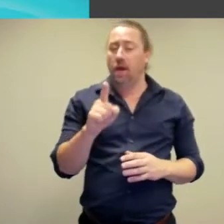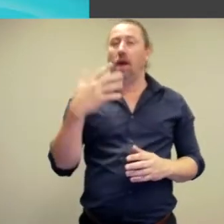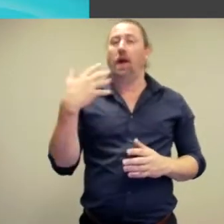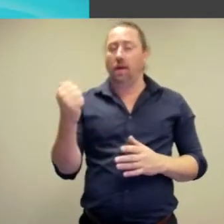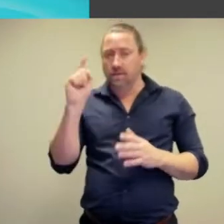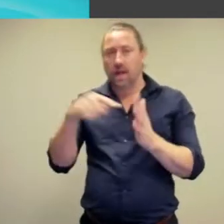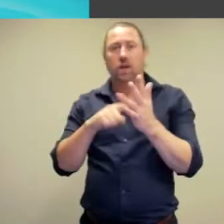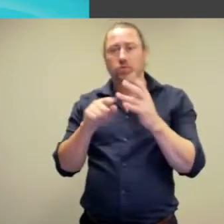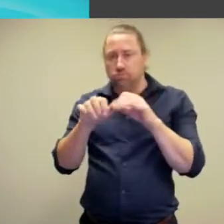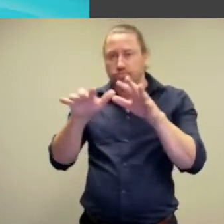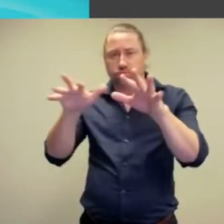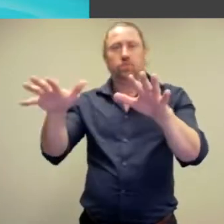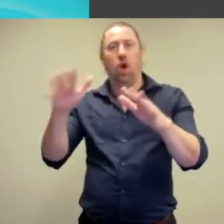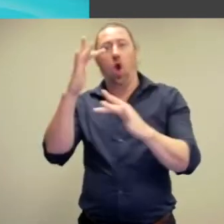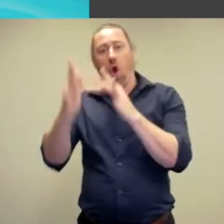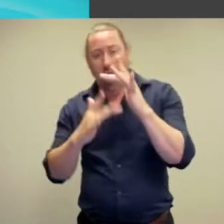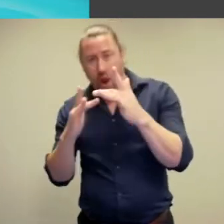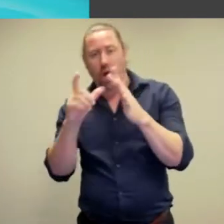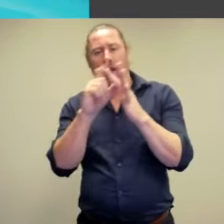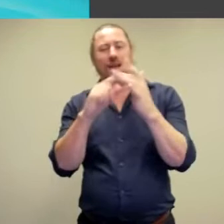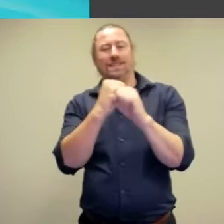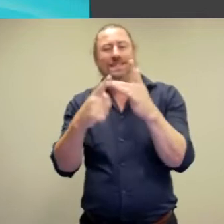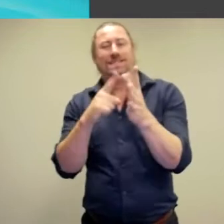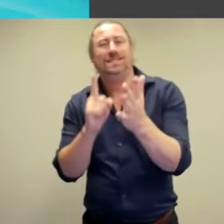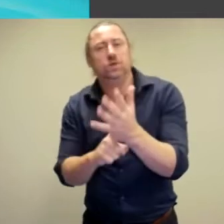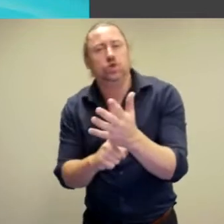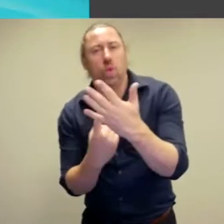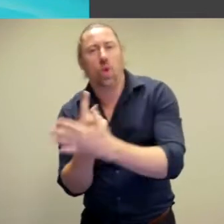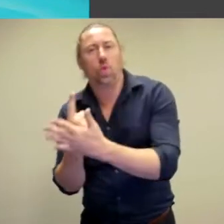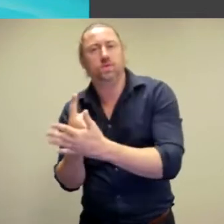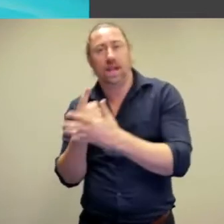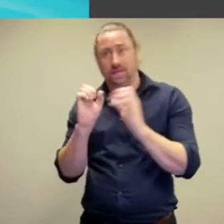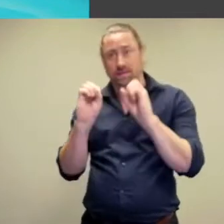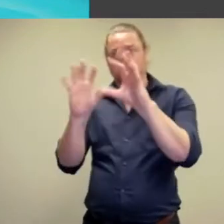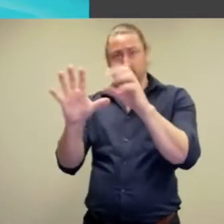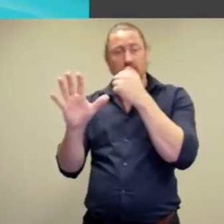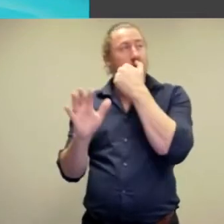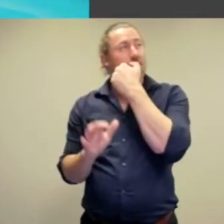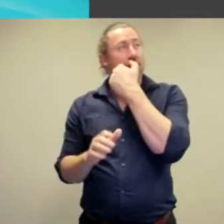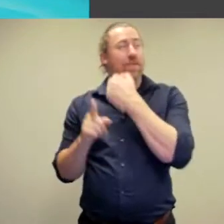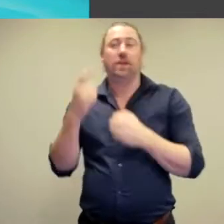of online digital content